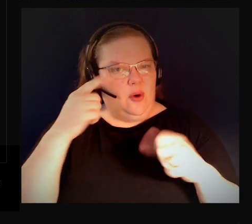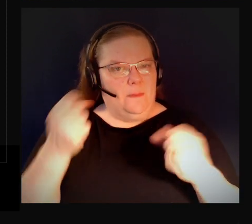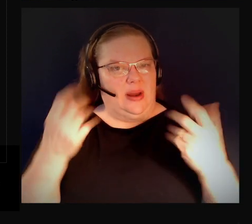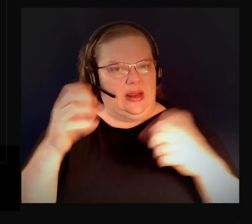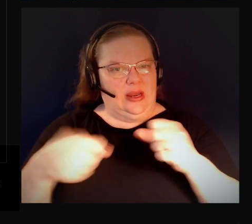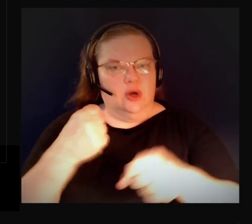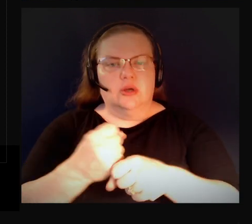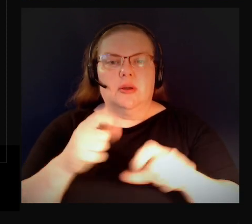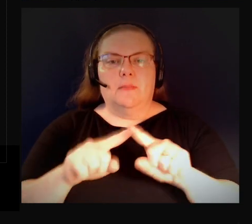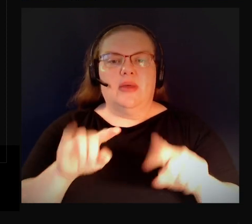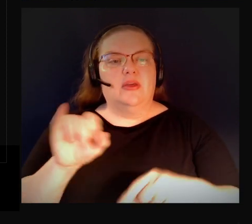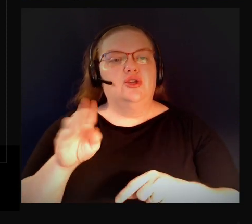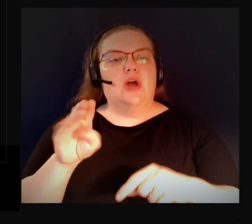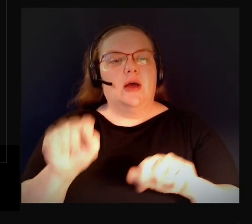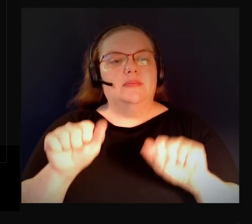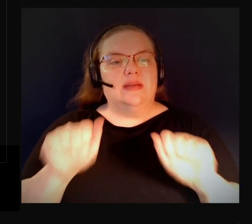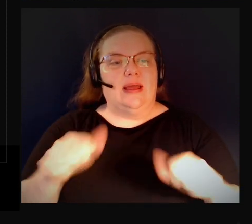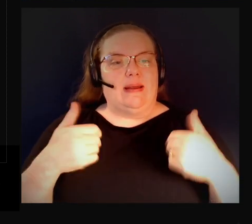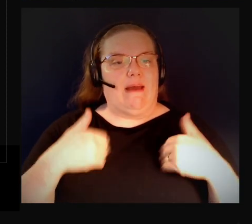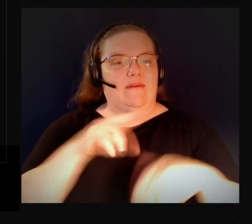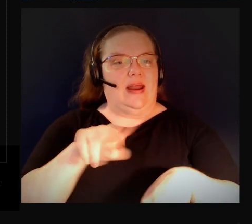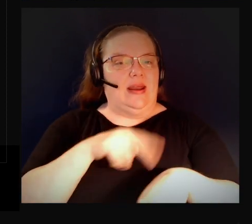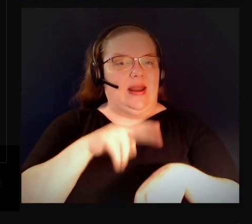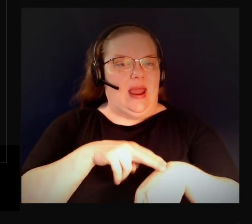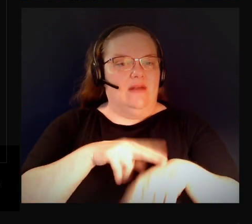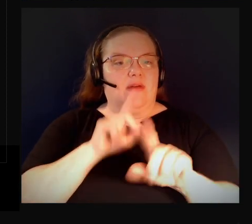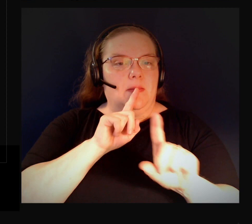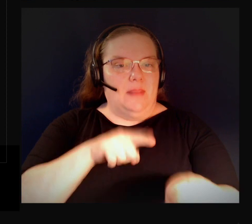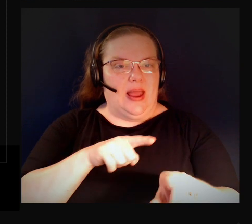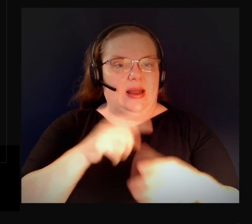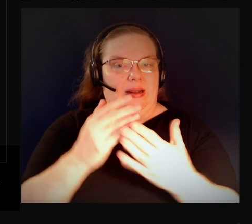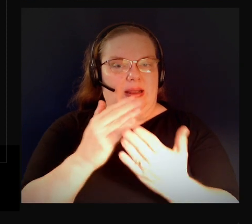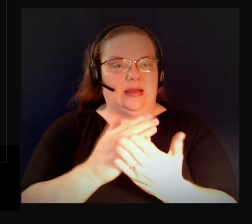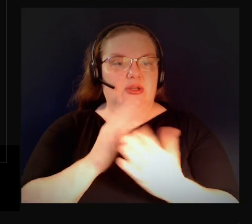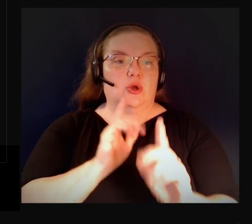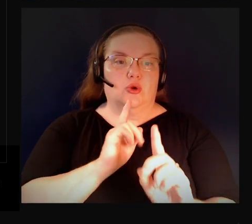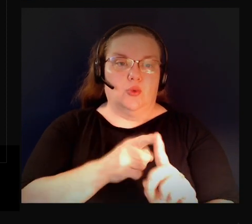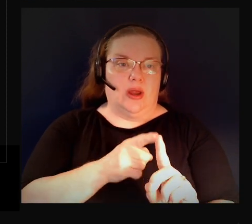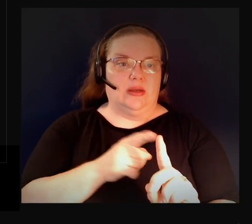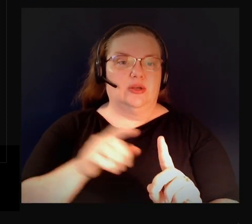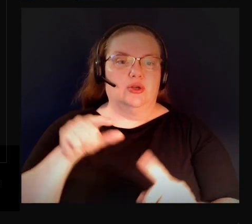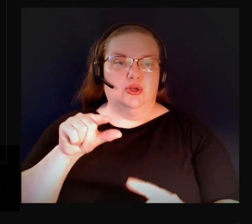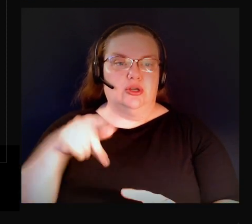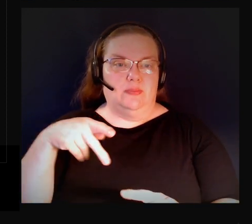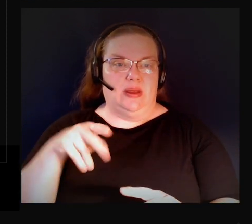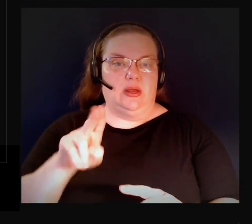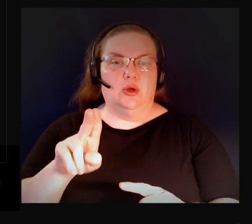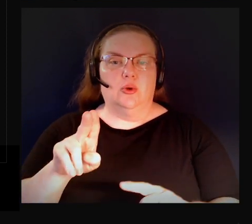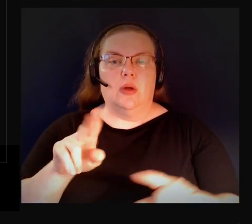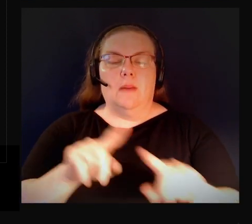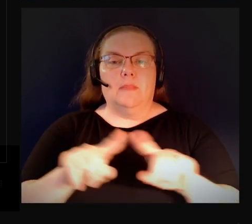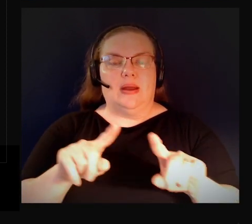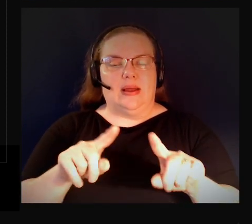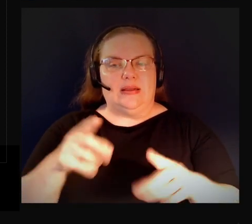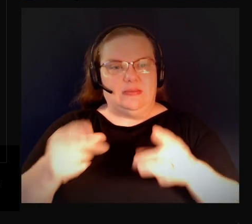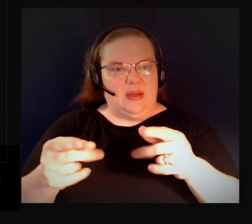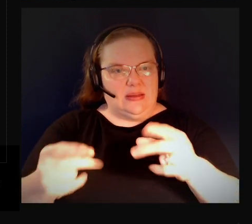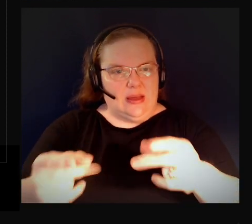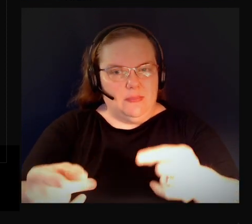that jobs can generate native command lists that can be submitted directly to the GPU. This gives us a significant speed-up when compared to DirectX 11.